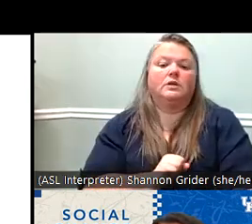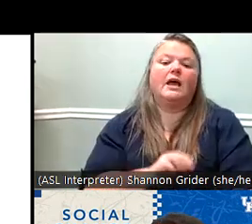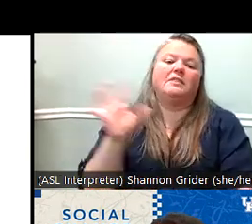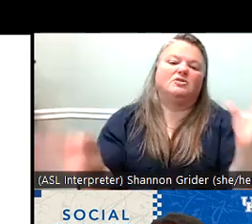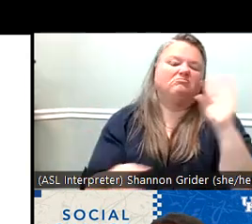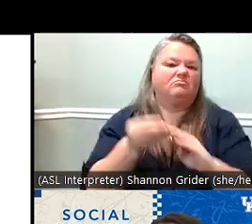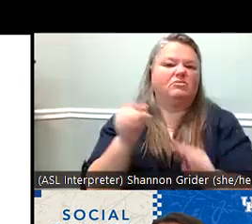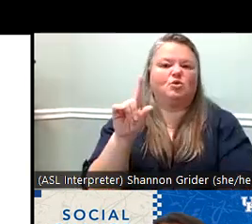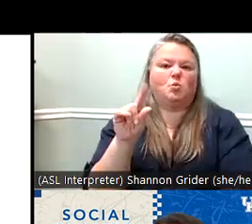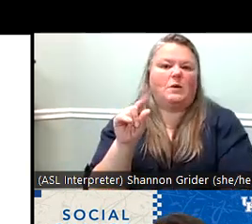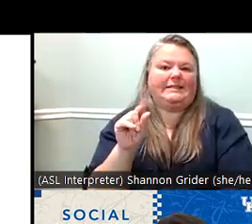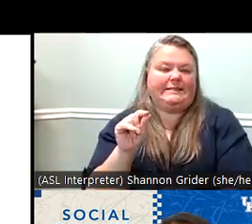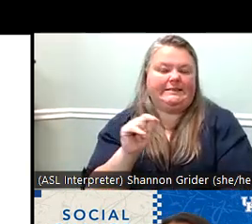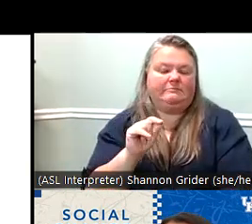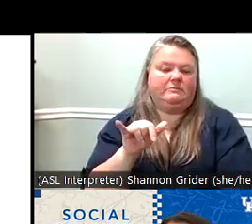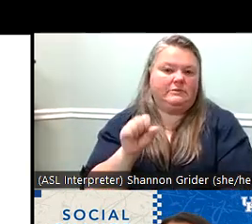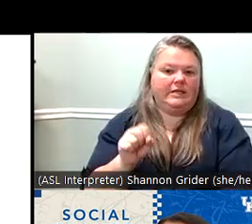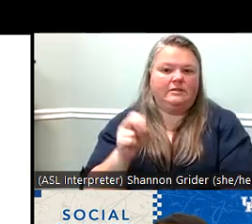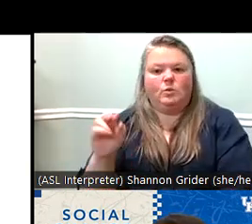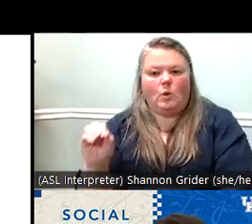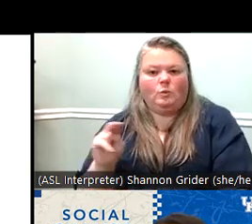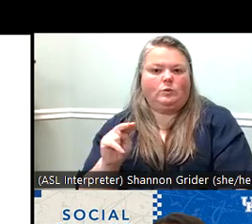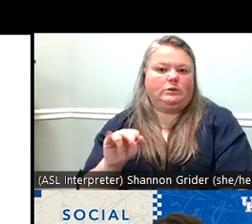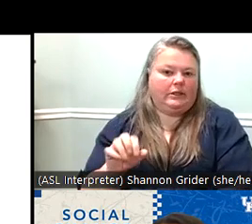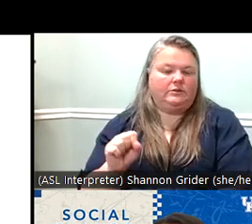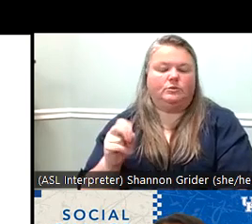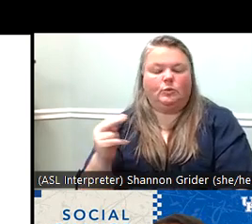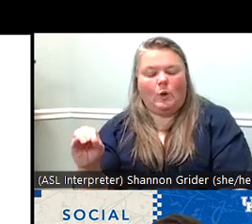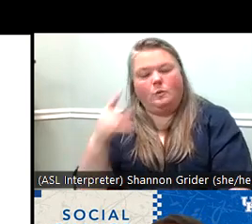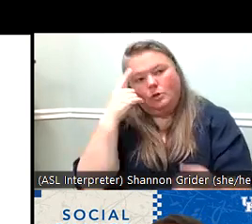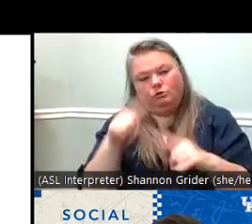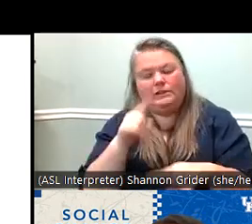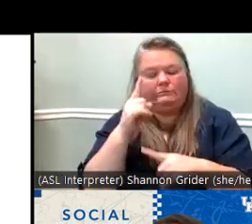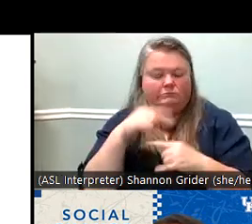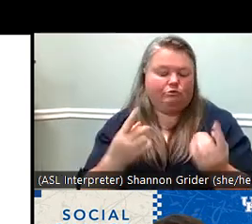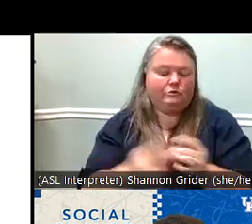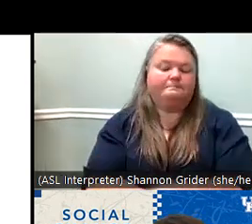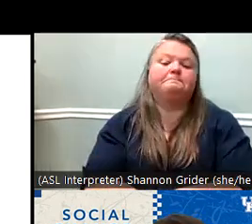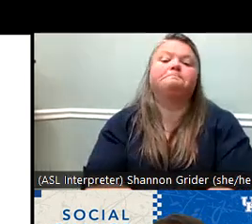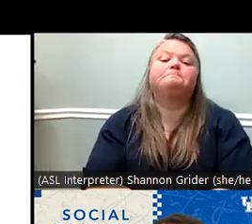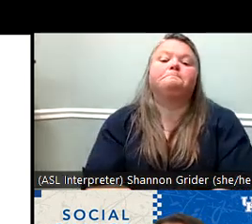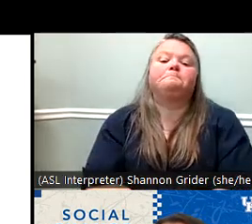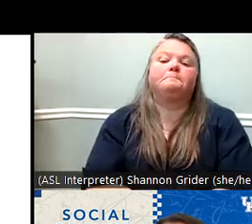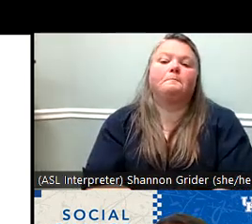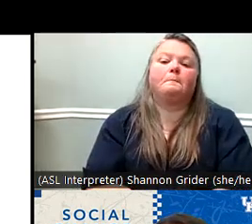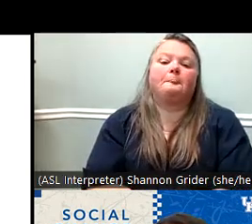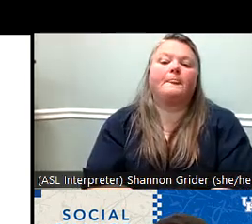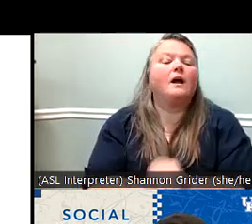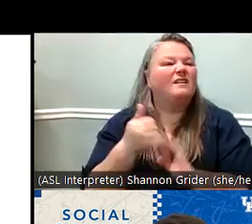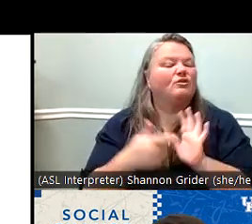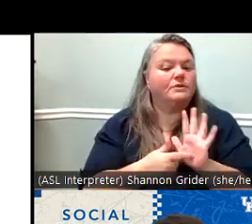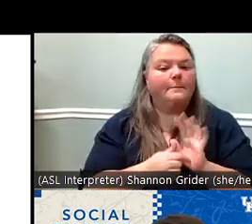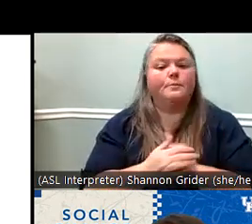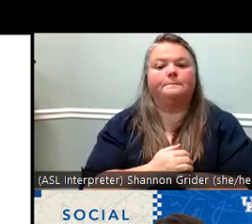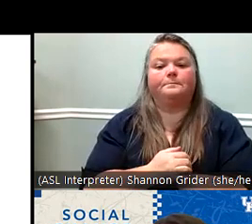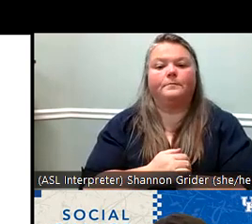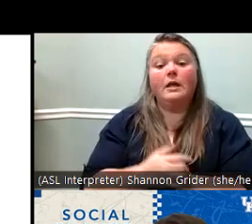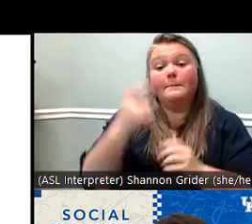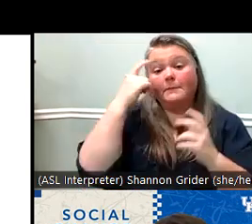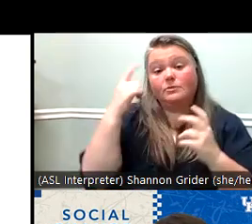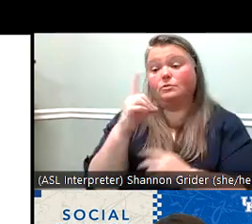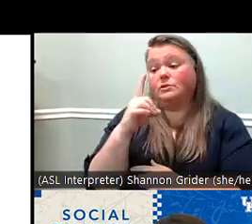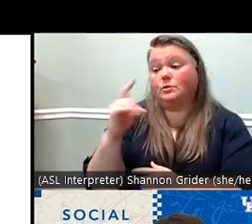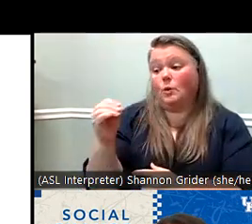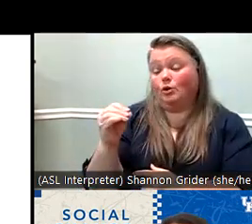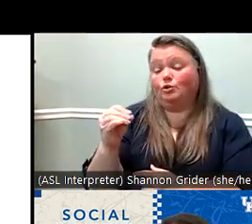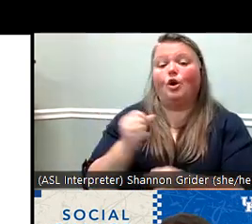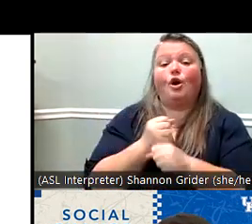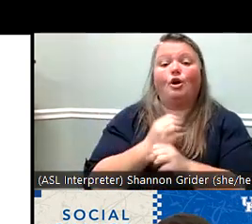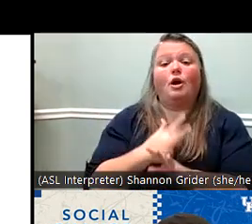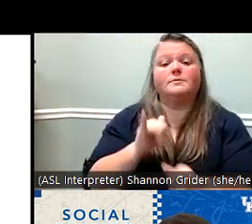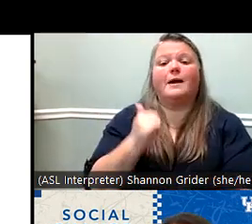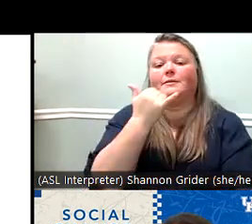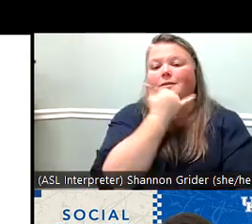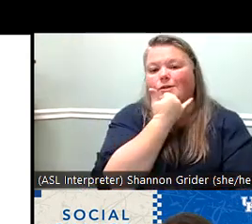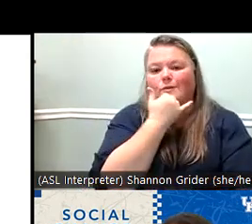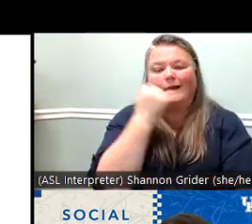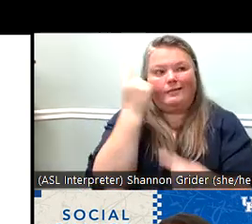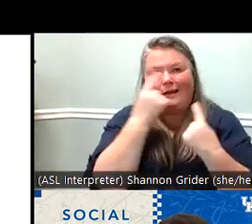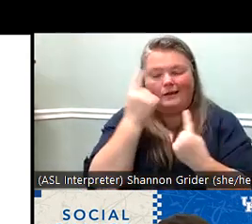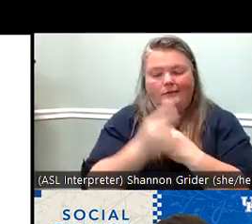MARK YES OR NO IF THEY THINK, YOU KNOW, FOR EXAMPLE, ITEM 1, MENTAL HEALTH IS A COMPONENT OF HEALTH AND IF THEY AGREE THEN THEY PUT A YES. IF THEY DISAGREE THEY PUT